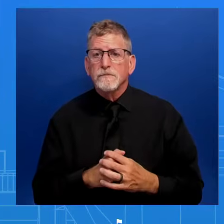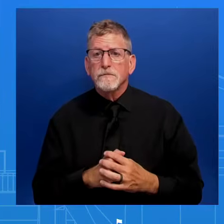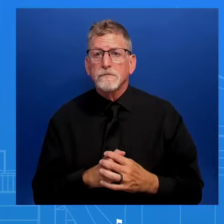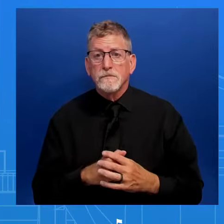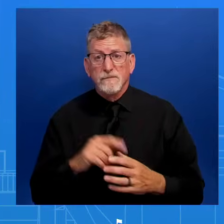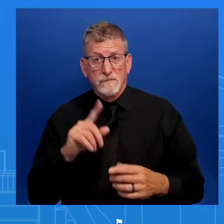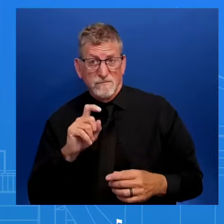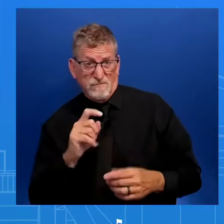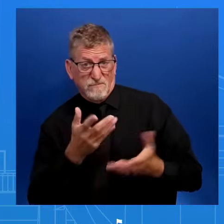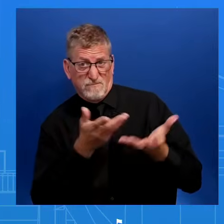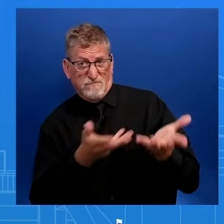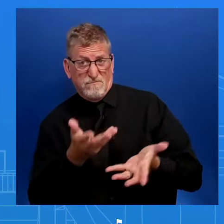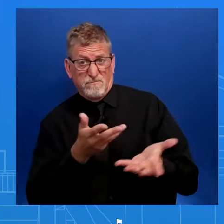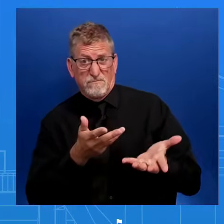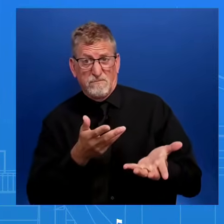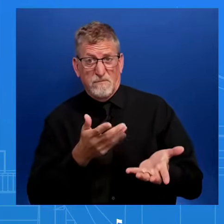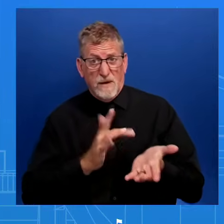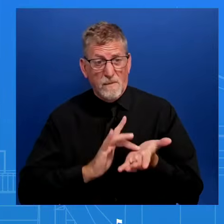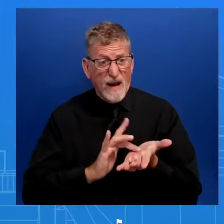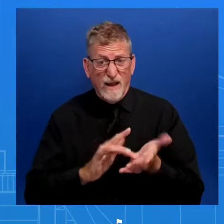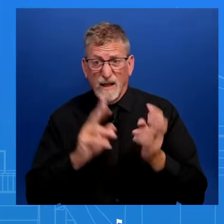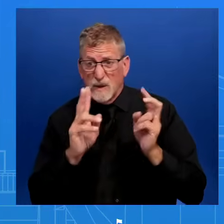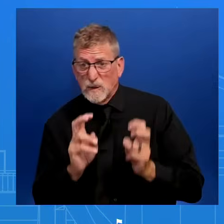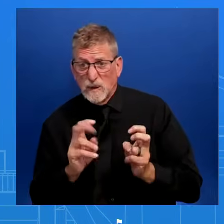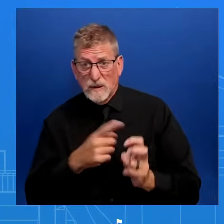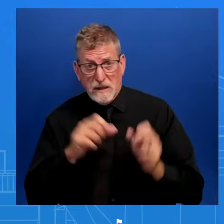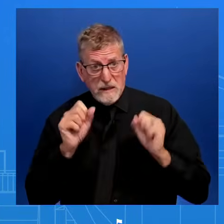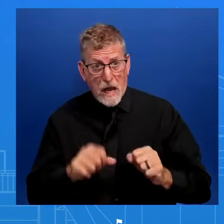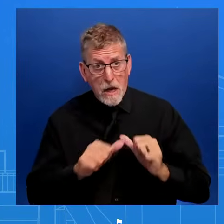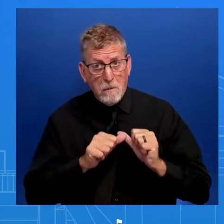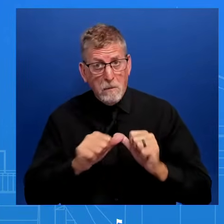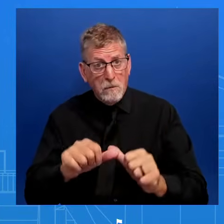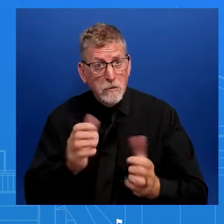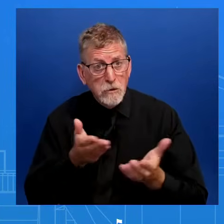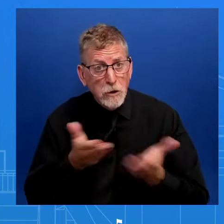and jobs back to communities: big investments -- investments that many communities have never seen